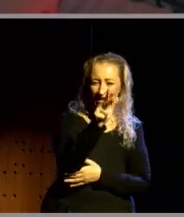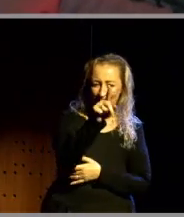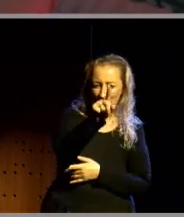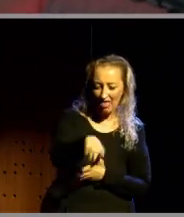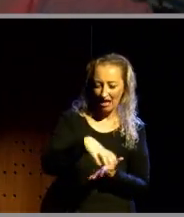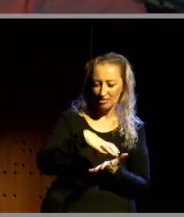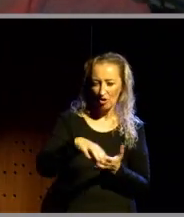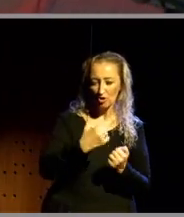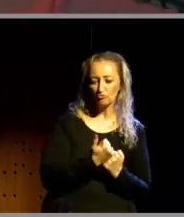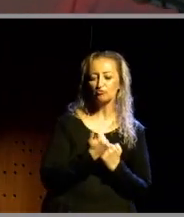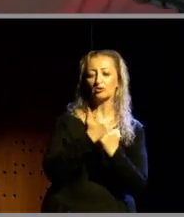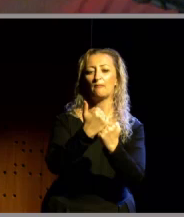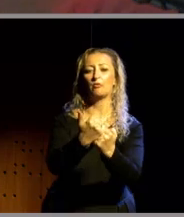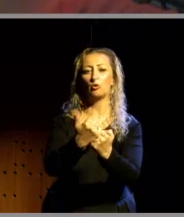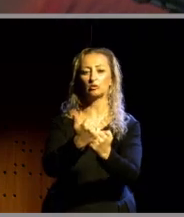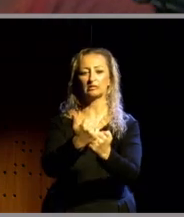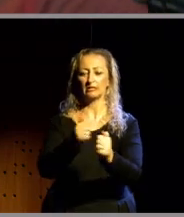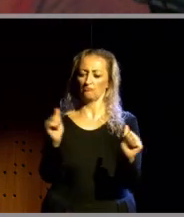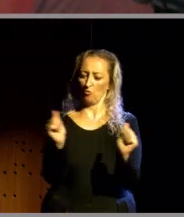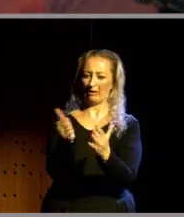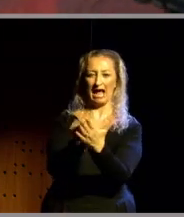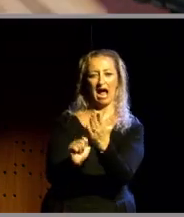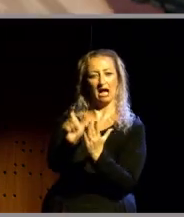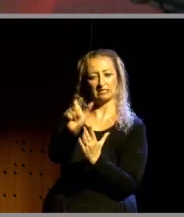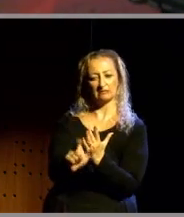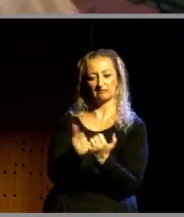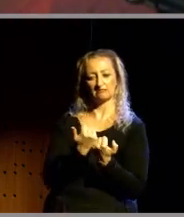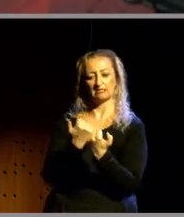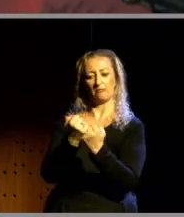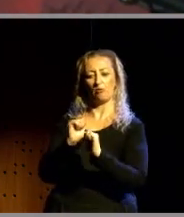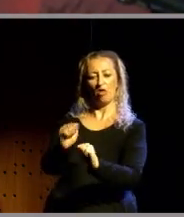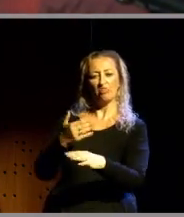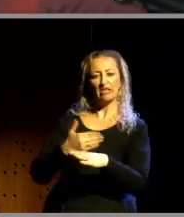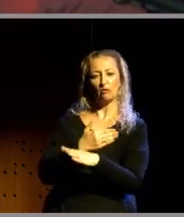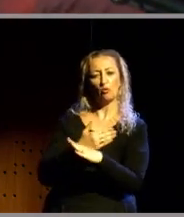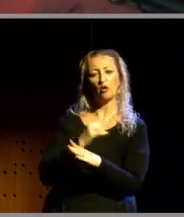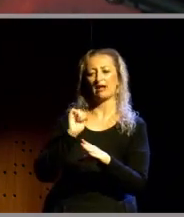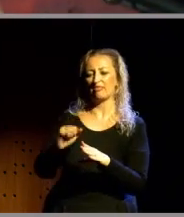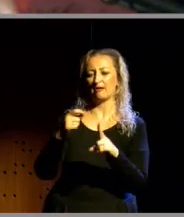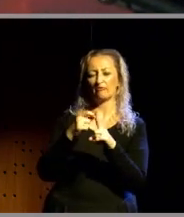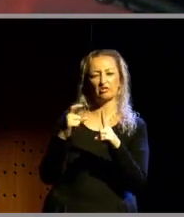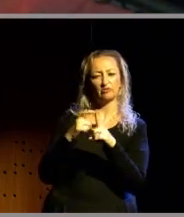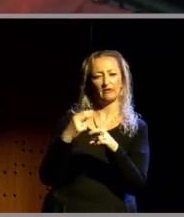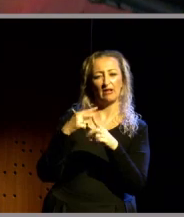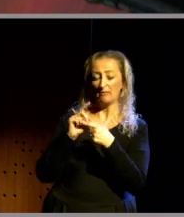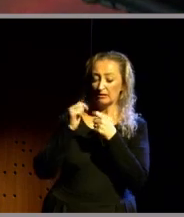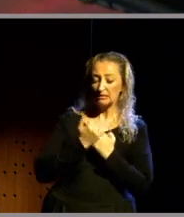established artist and arts worker for their activity and professional development for a period of one to two years.